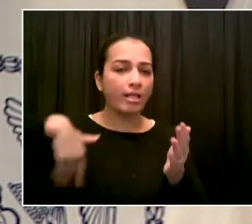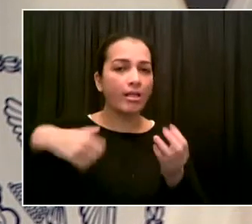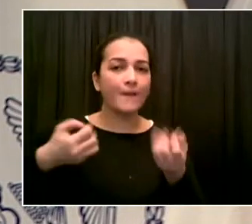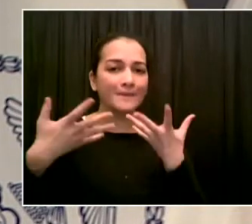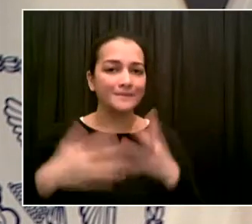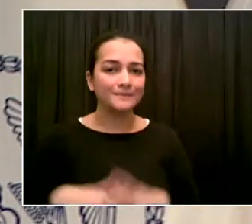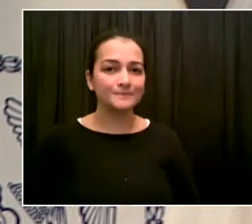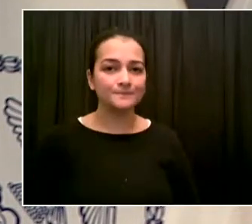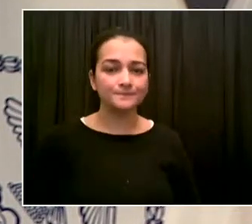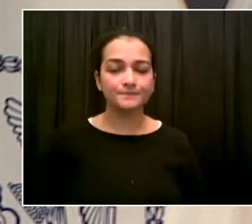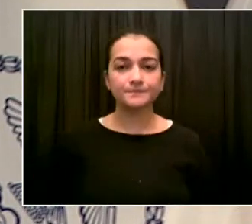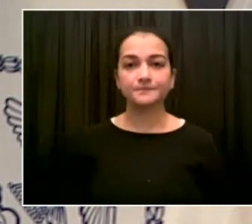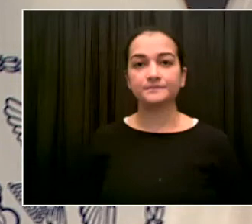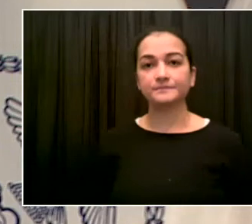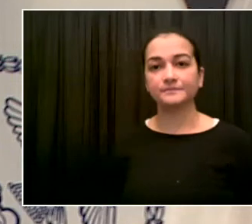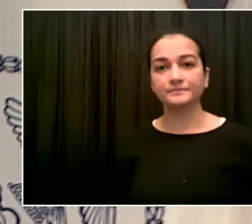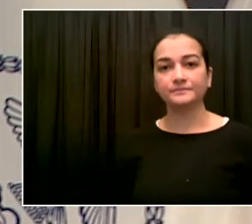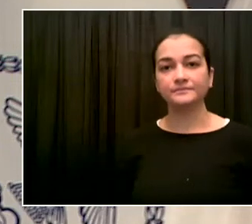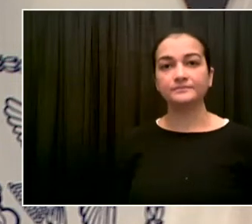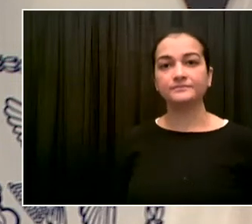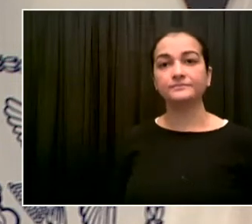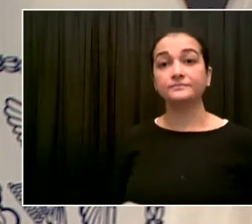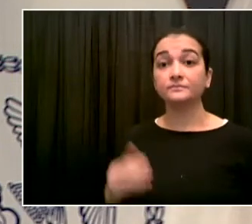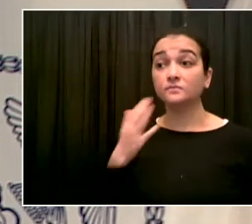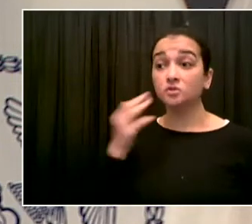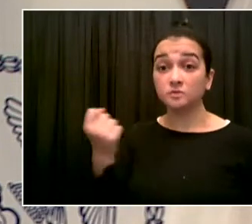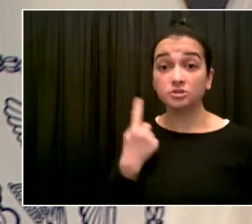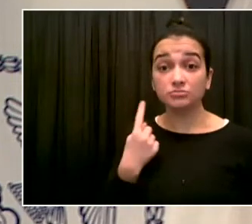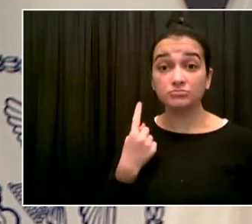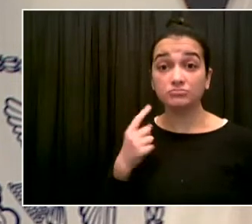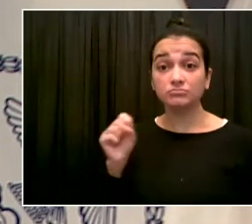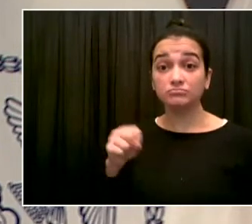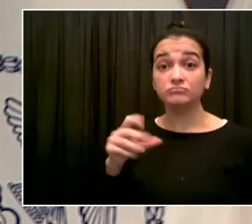THE PIPELINE TO BE ADJUIDCAETD?